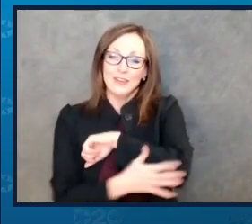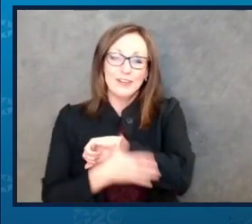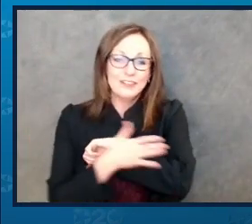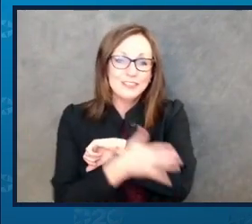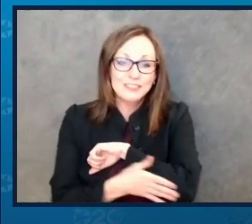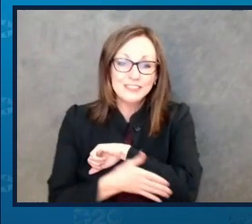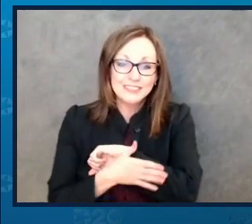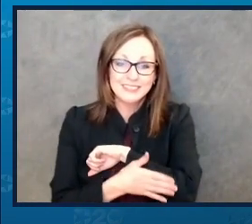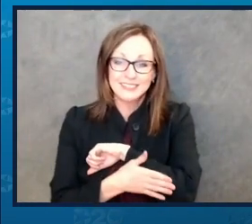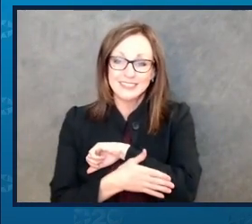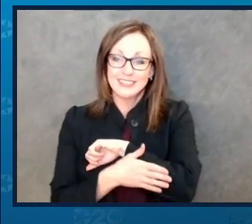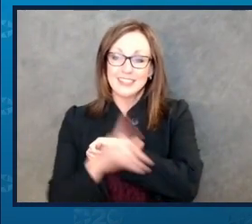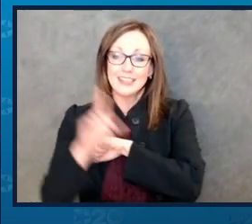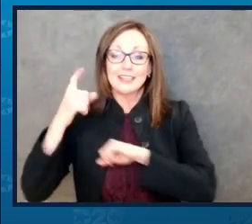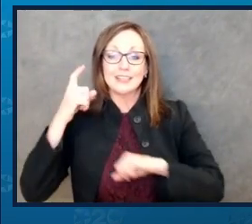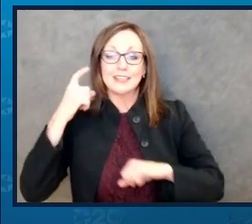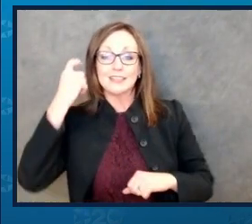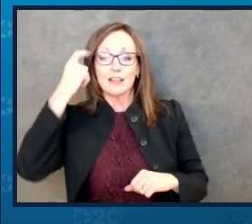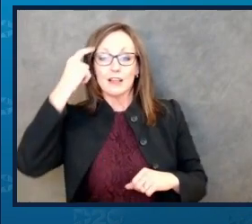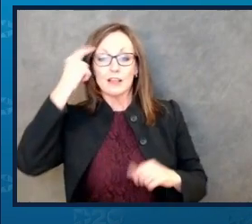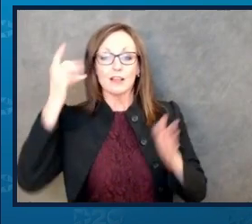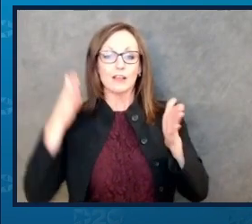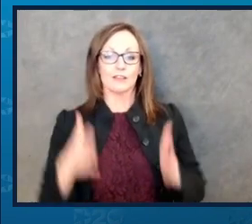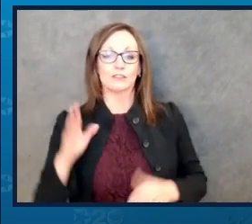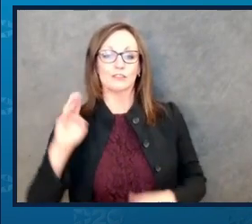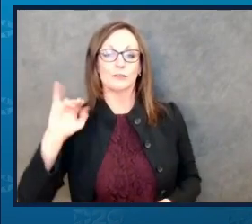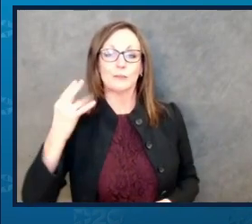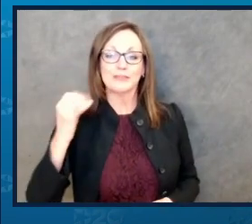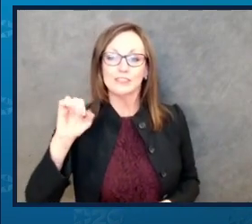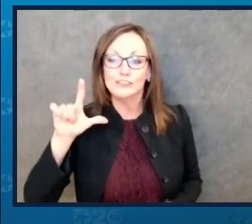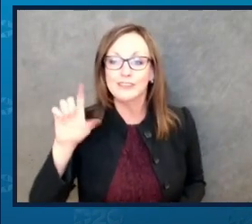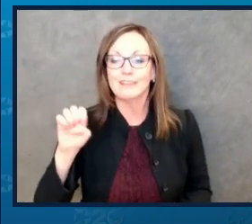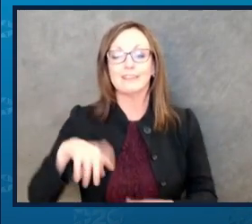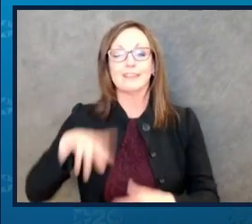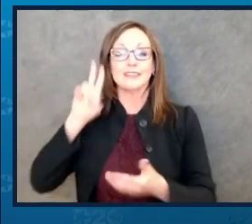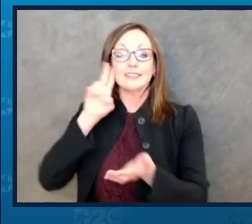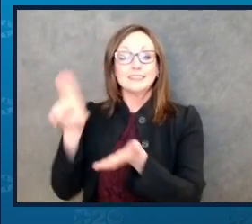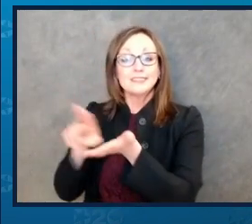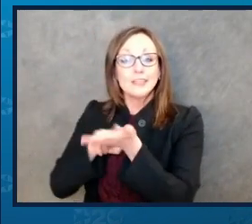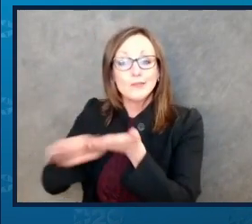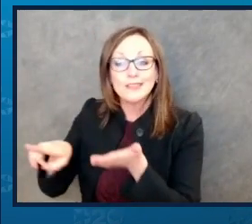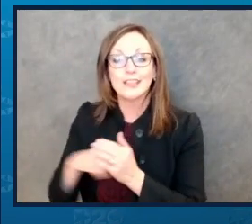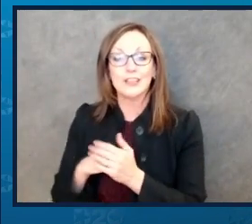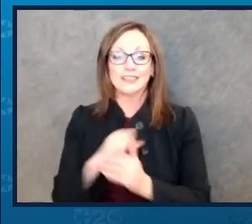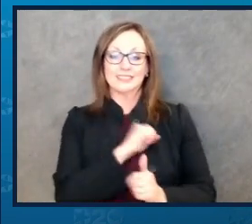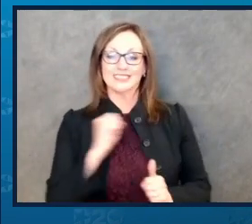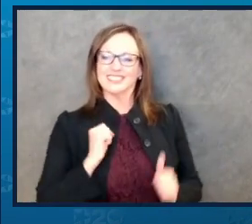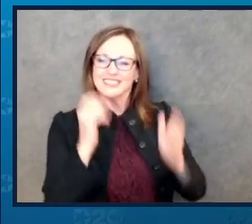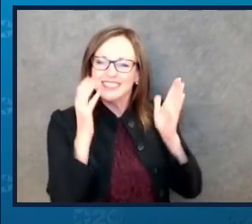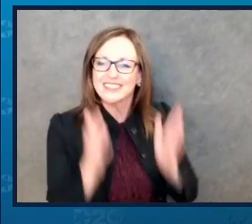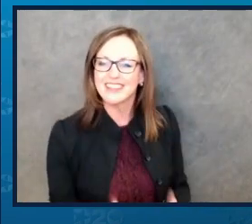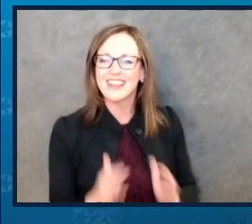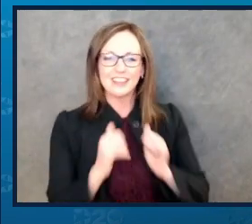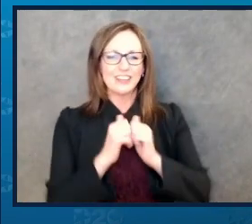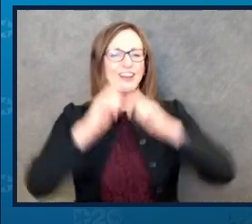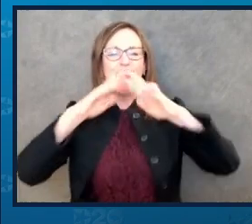SPEAKER NANCY PELOSI, SECRETARY HILLARY CLINTON, SENATOR ELIZABETH WARREN, GOVERNOR MICHELLE LUJAN GRISHAM. WE'RE GOING TO SEE AN INCREDIBLE